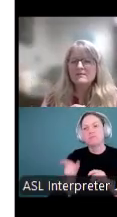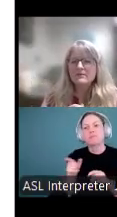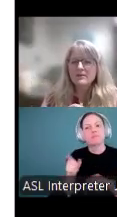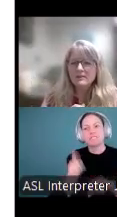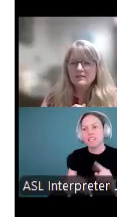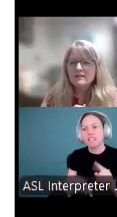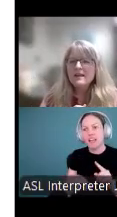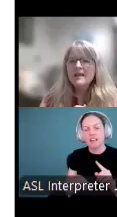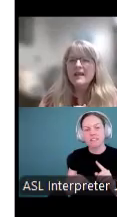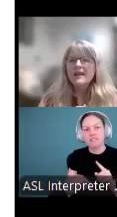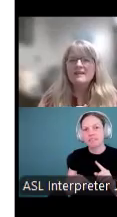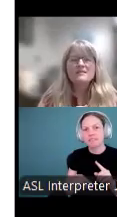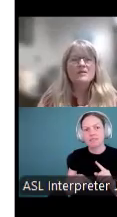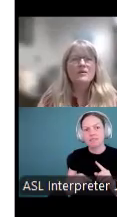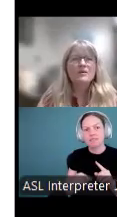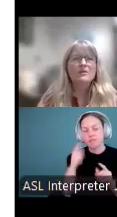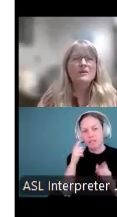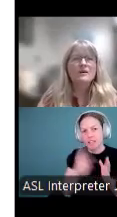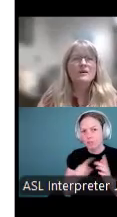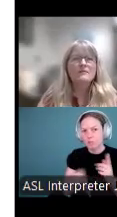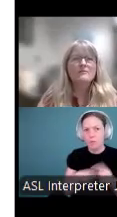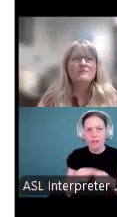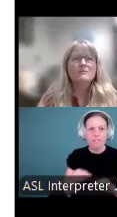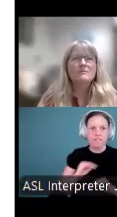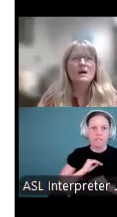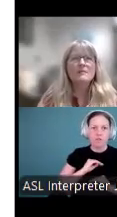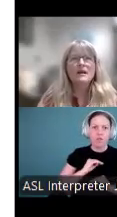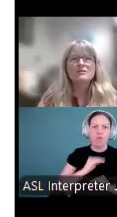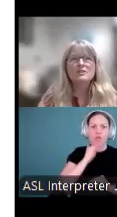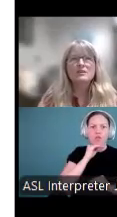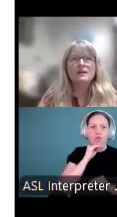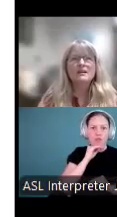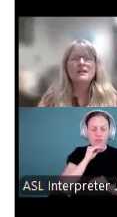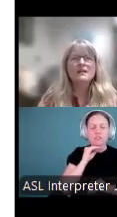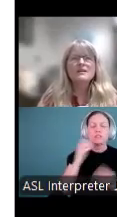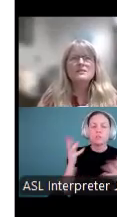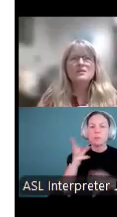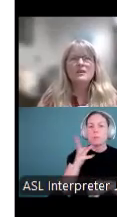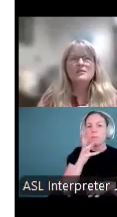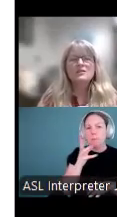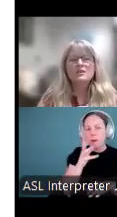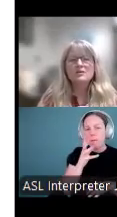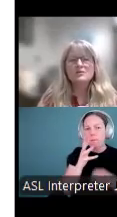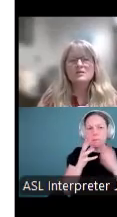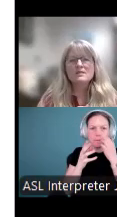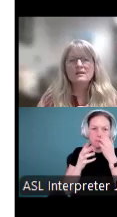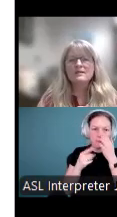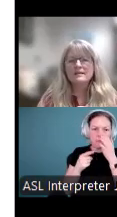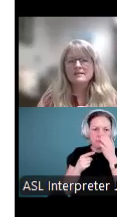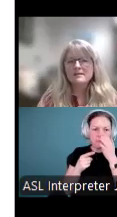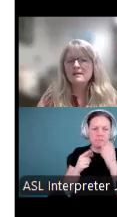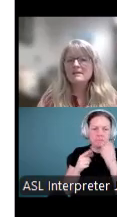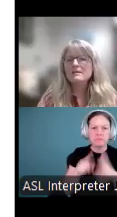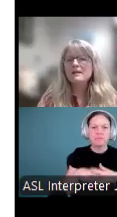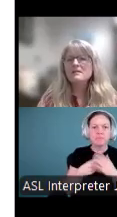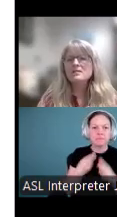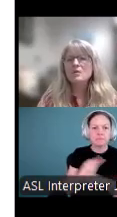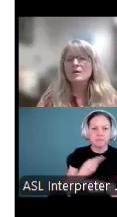was full, and so mom actually started to use Alexa, and so